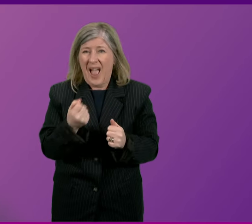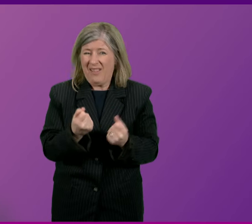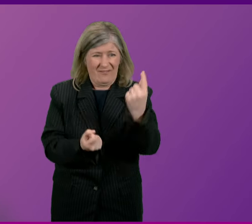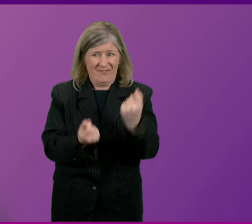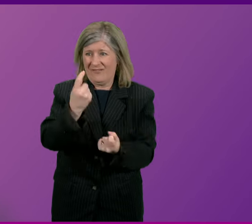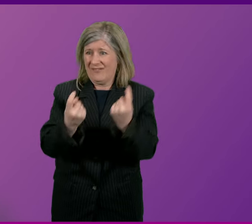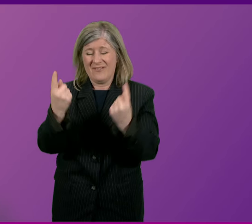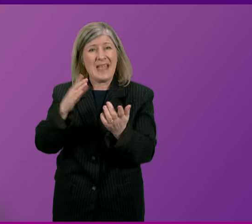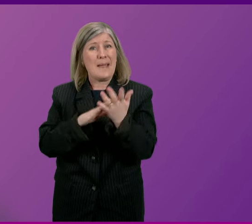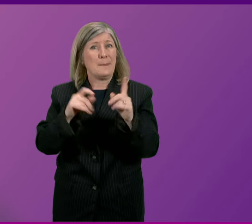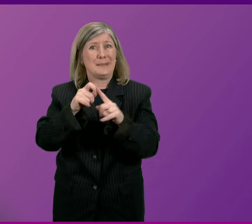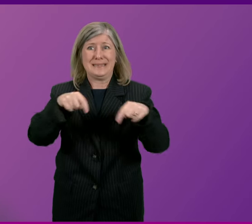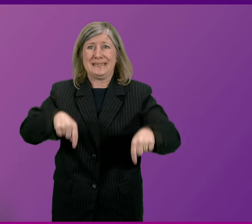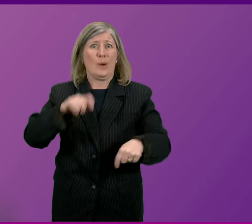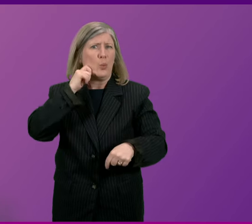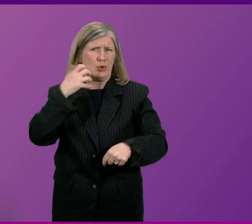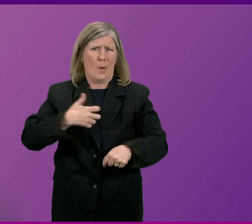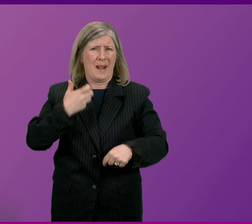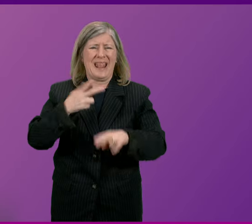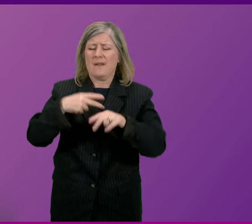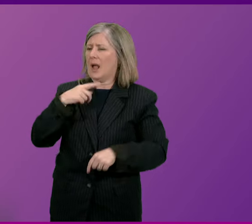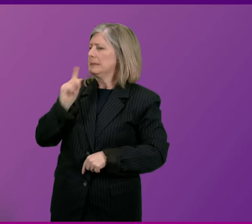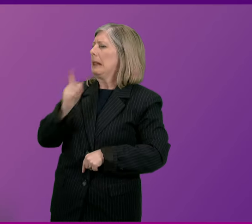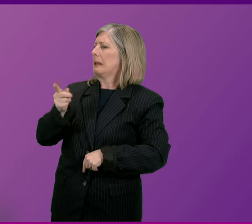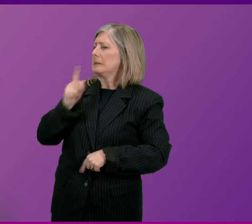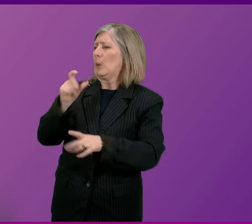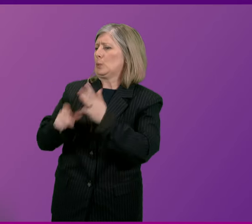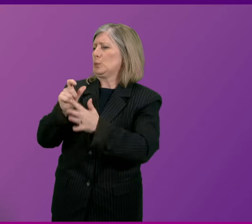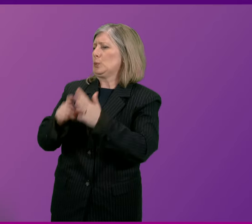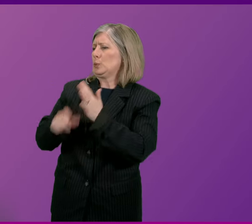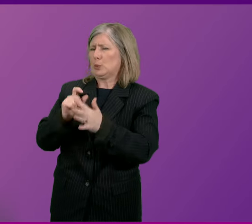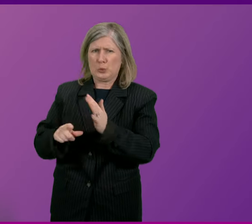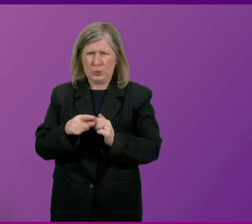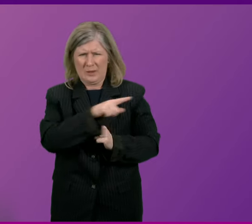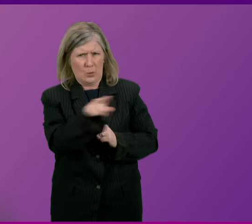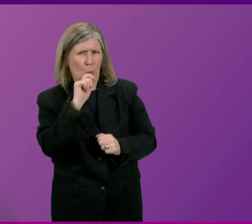time if I instructed local authorities on what to do, and I will not be doing that.